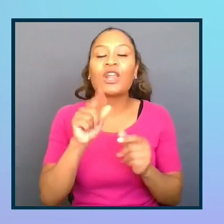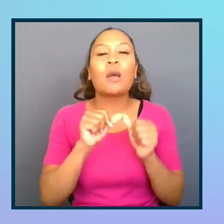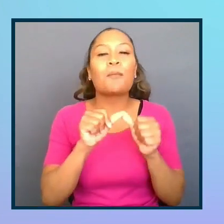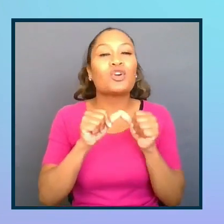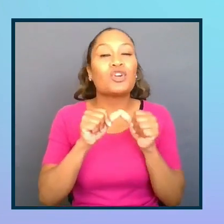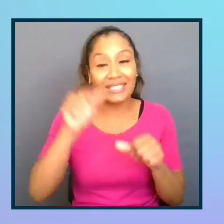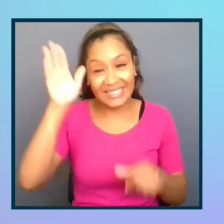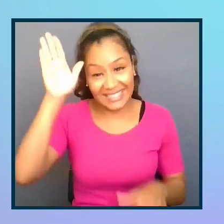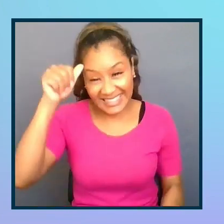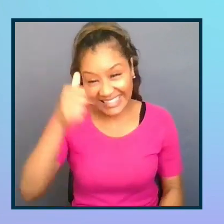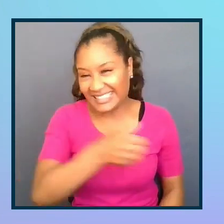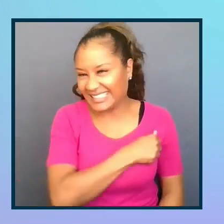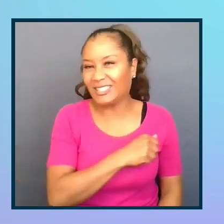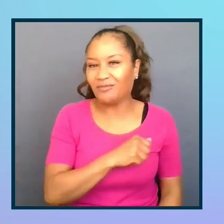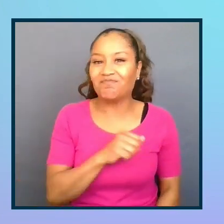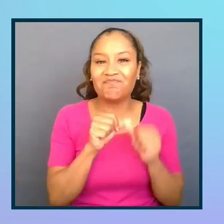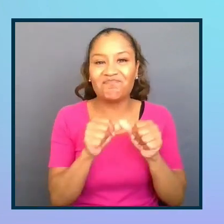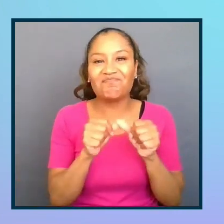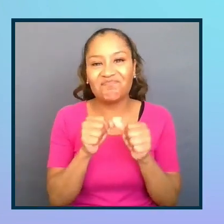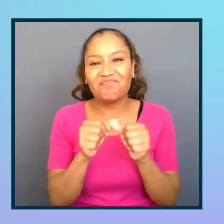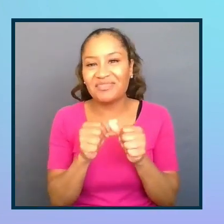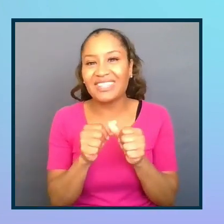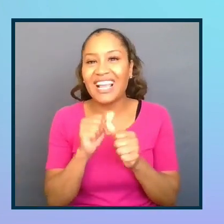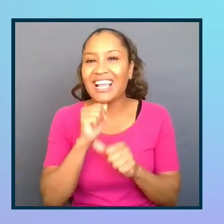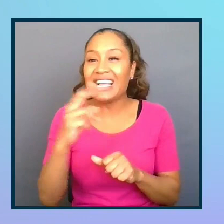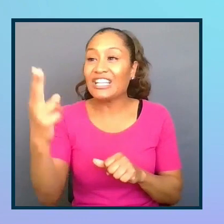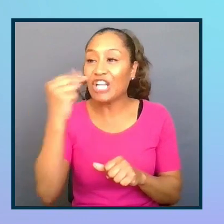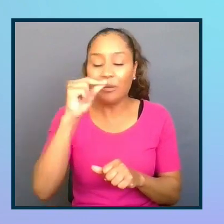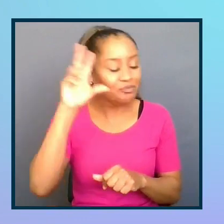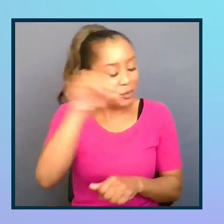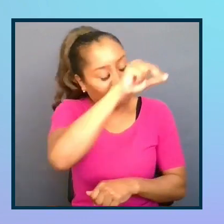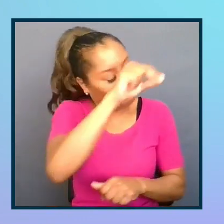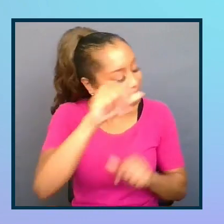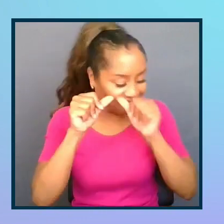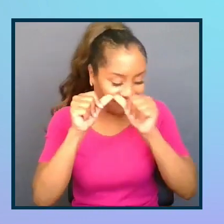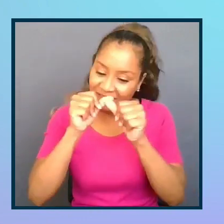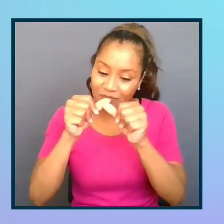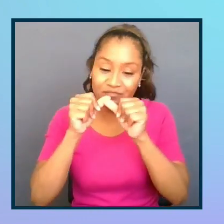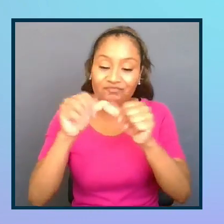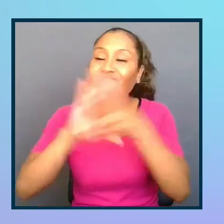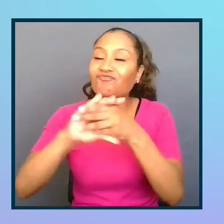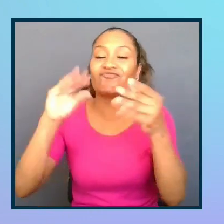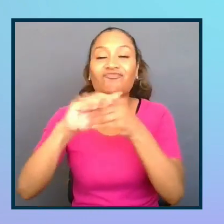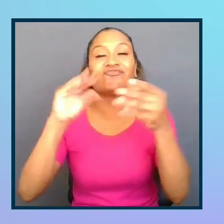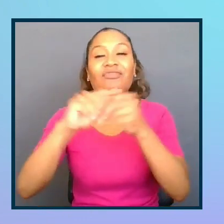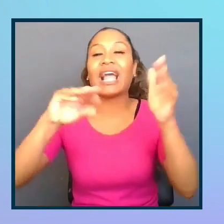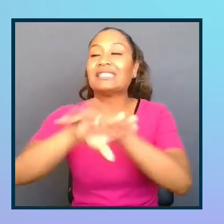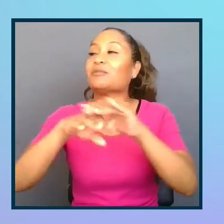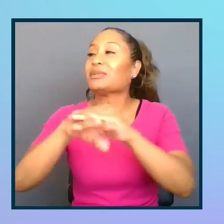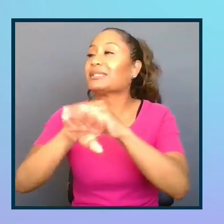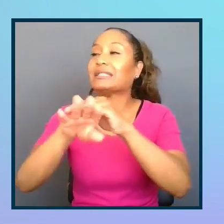and just don't take no for an answer, just keep talking accessible. (chuckles)